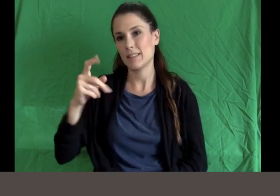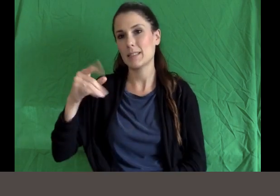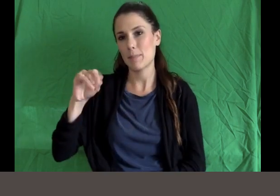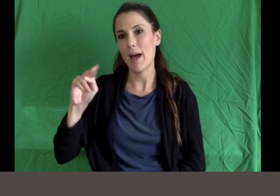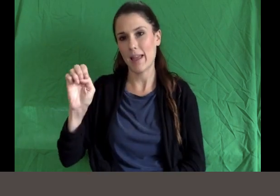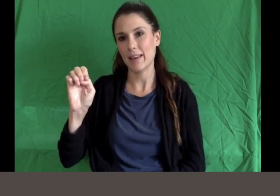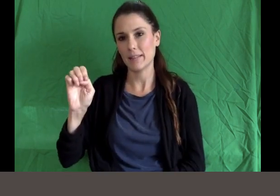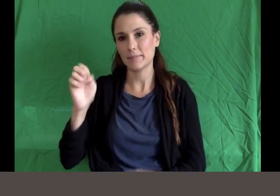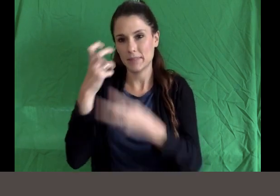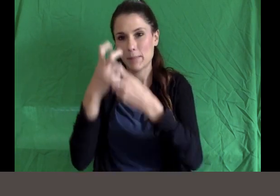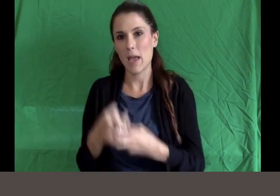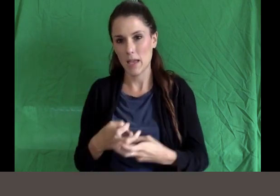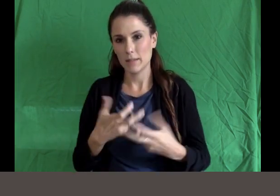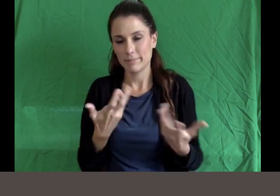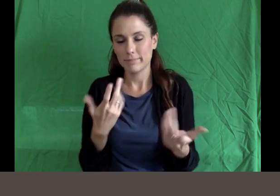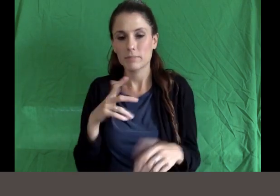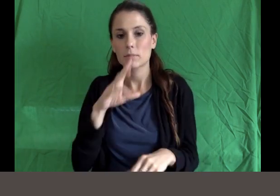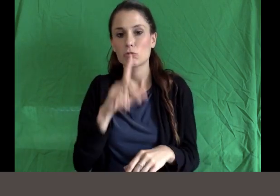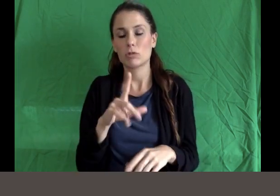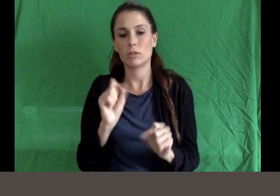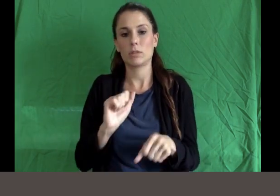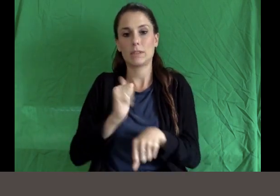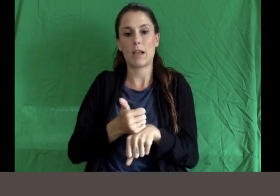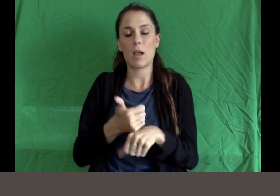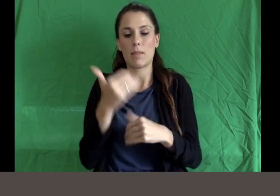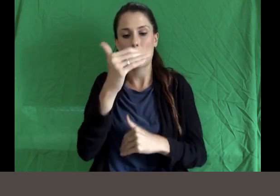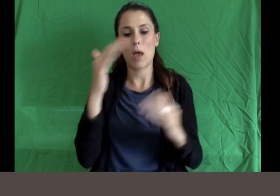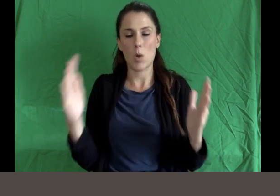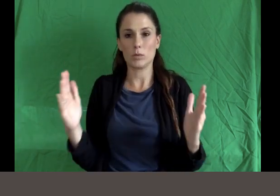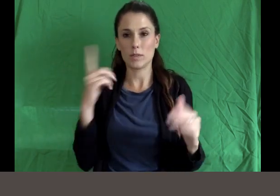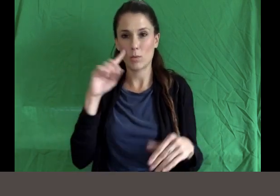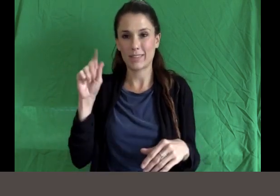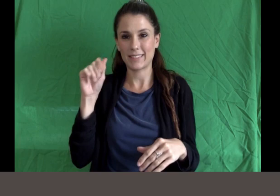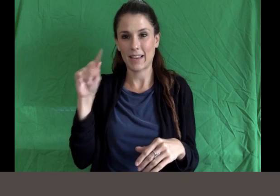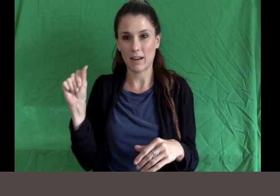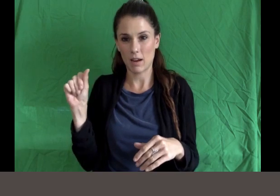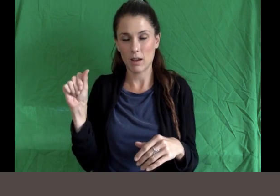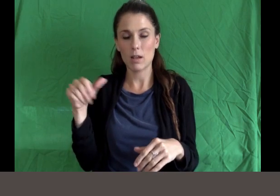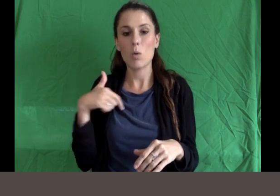and I can actually set the bounds of those in data space meaning I can actually cut them off at a